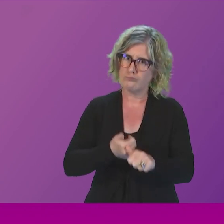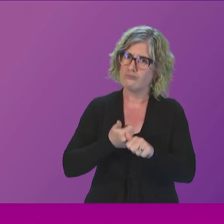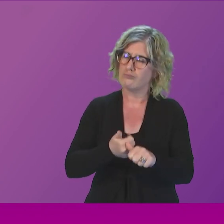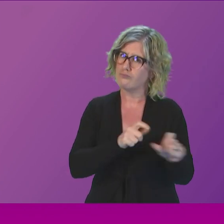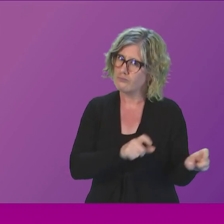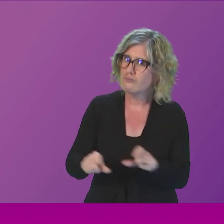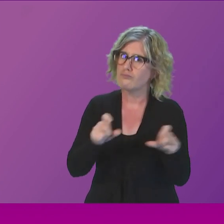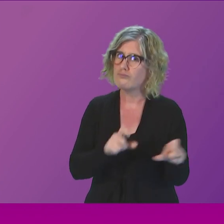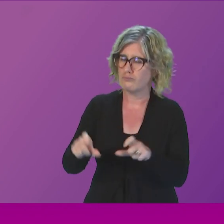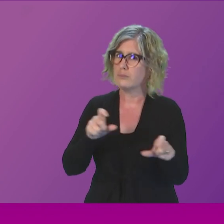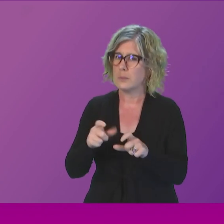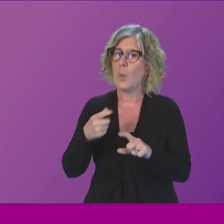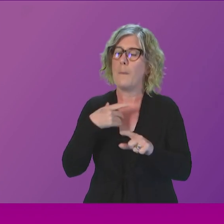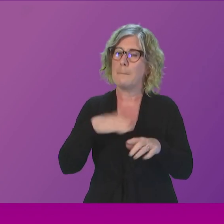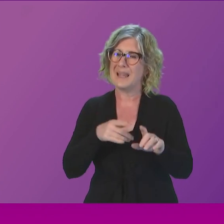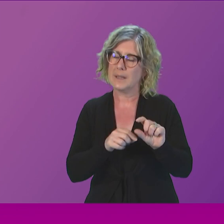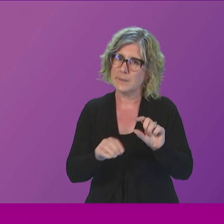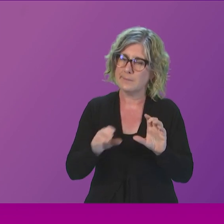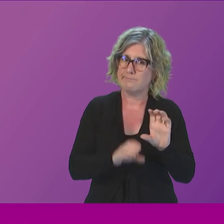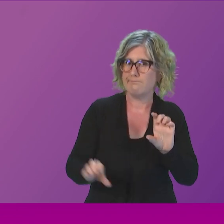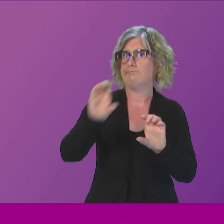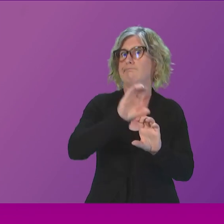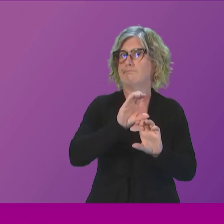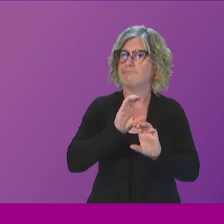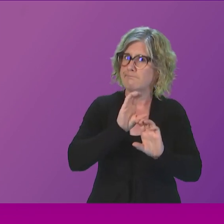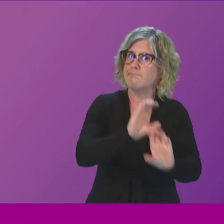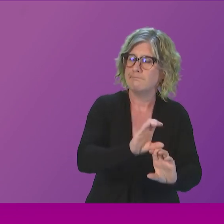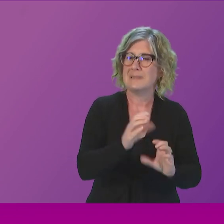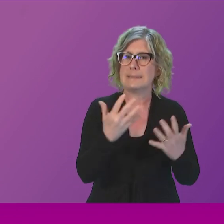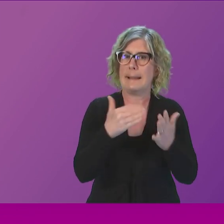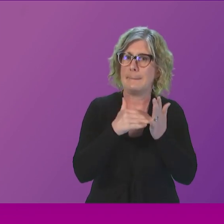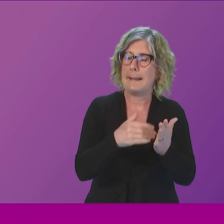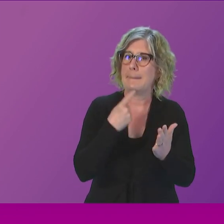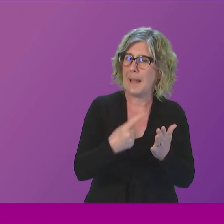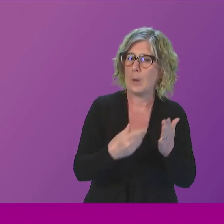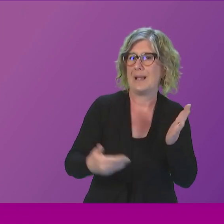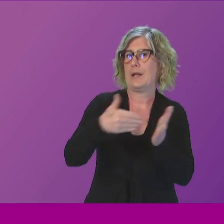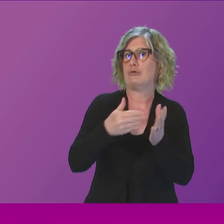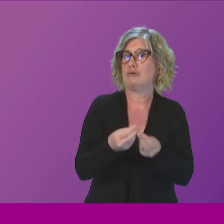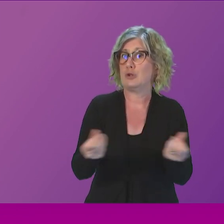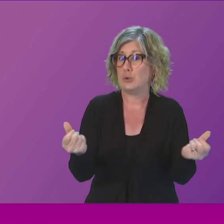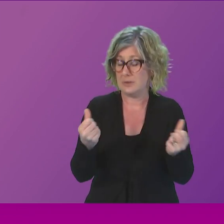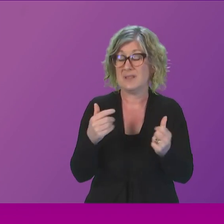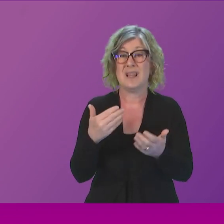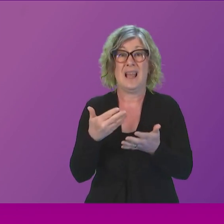and reform, with a further uplift of £10 million in resource this financial year—2023-24—in